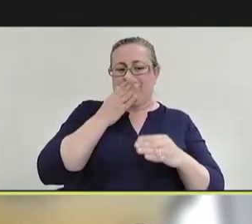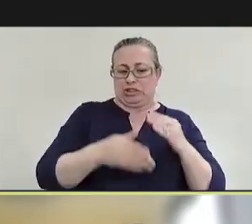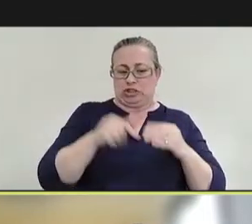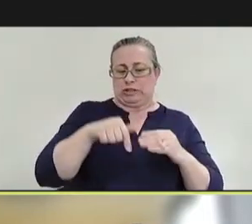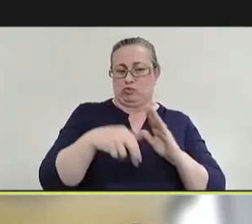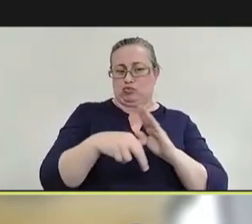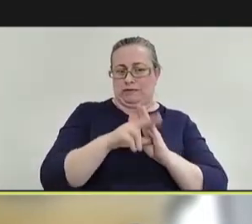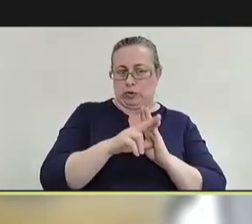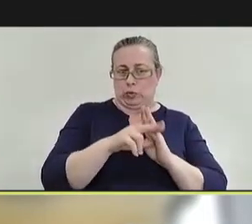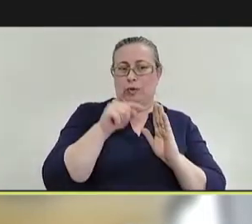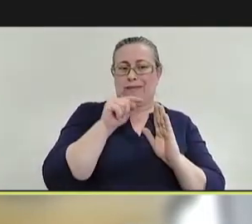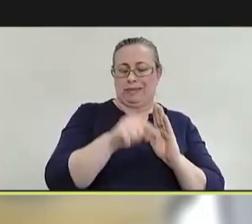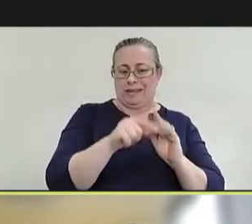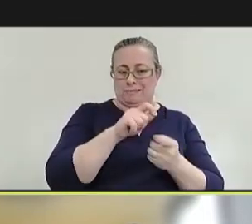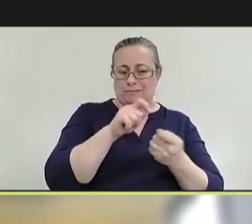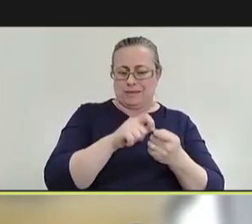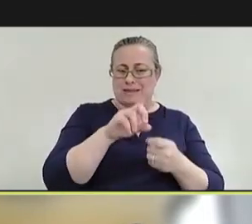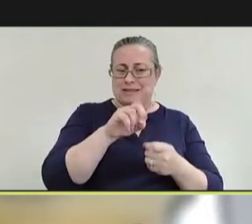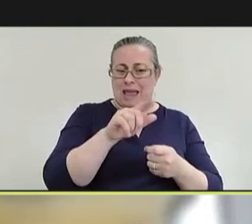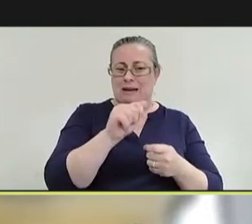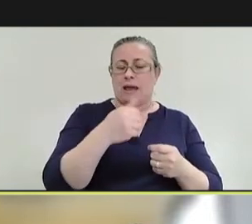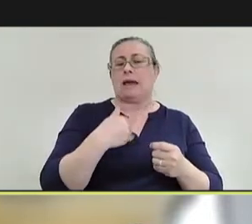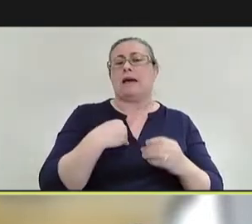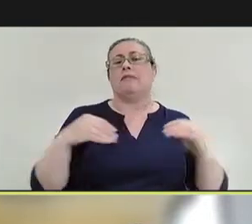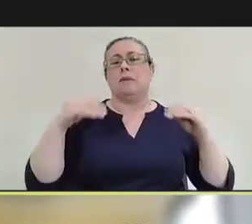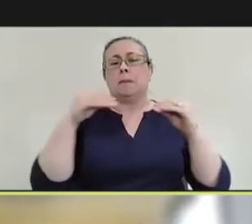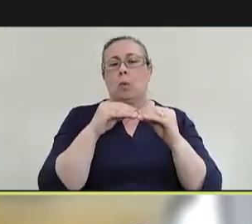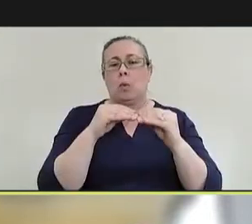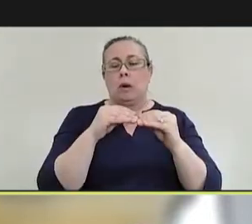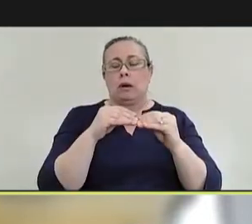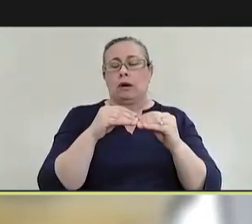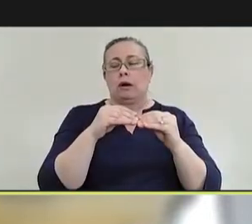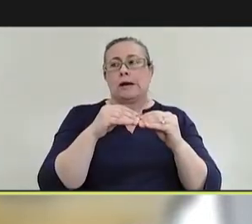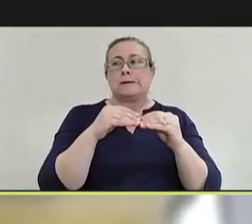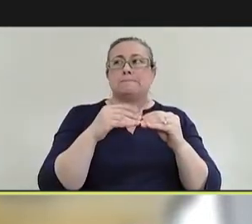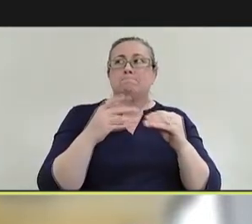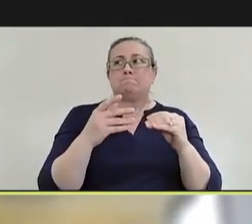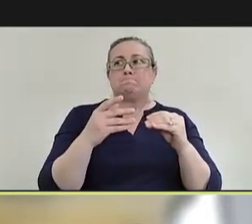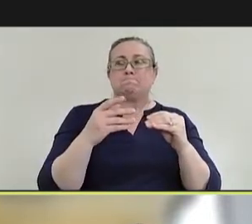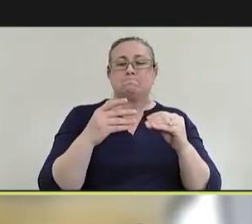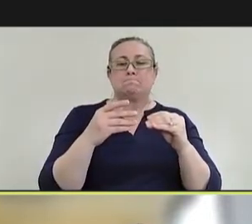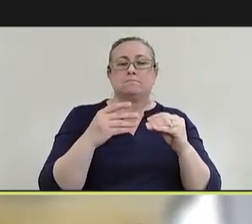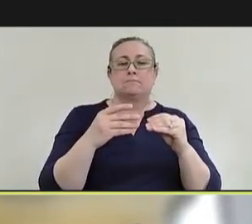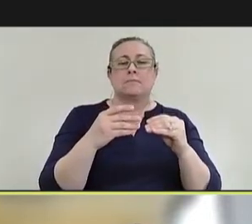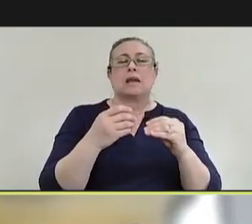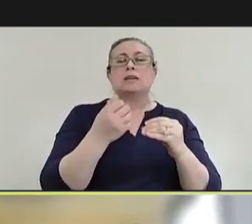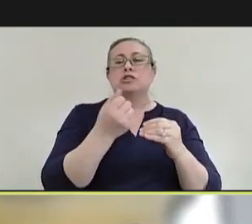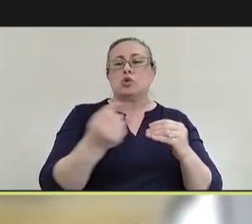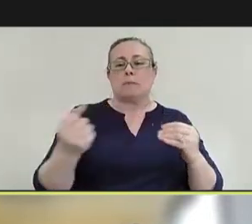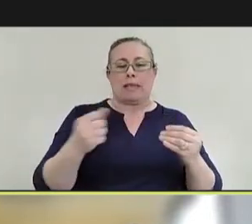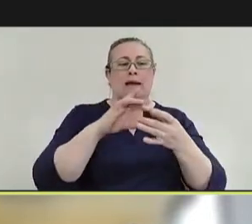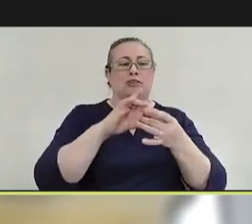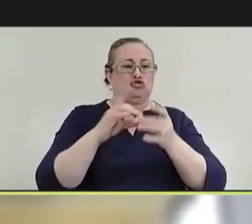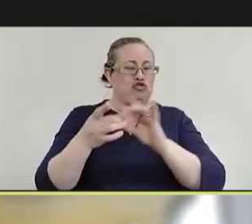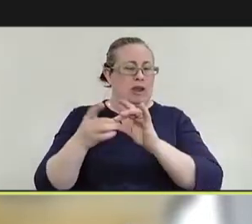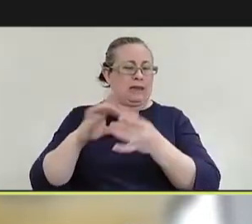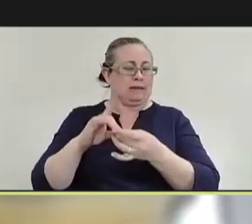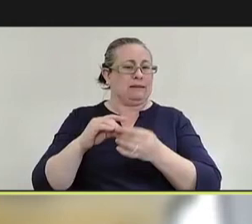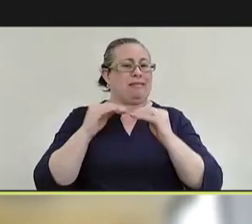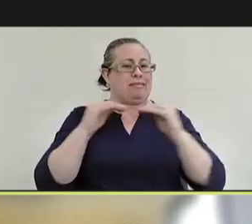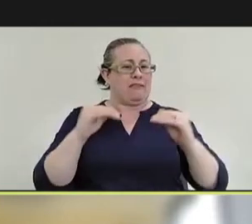particular set of data, I do have a more supply chain level data view that I can also present.